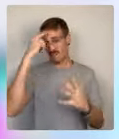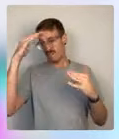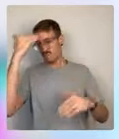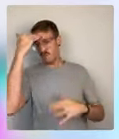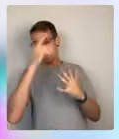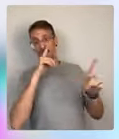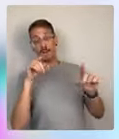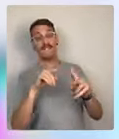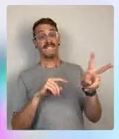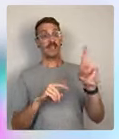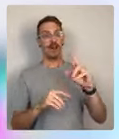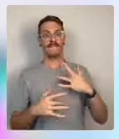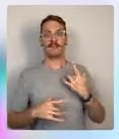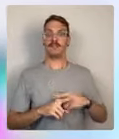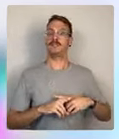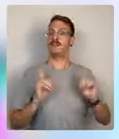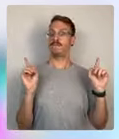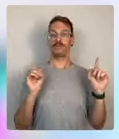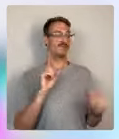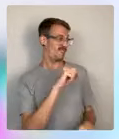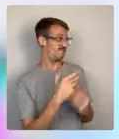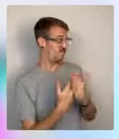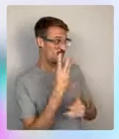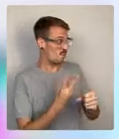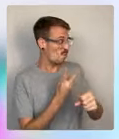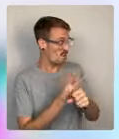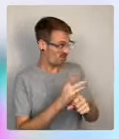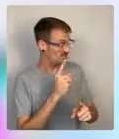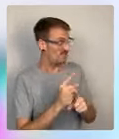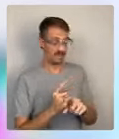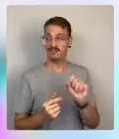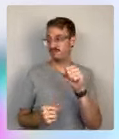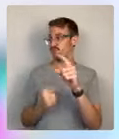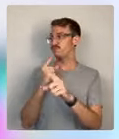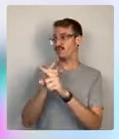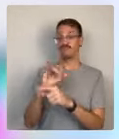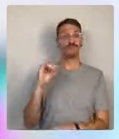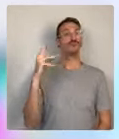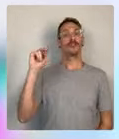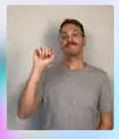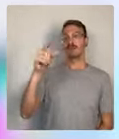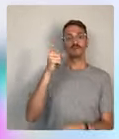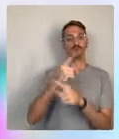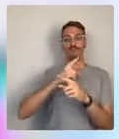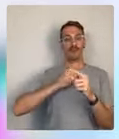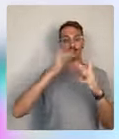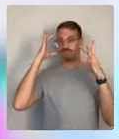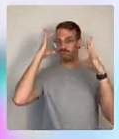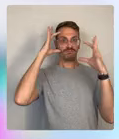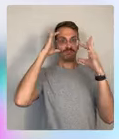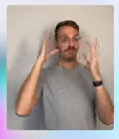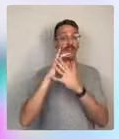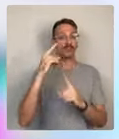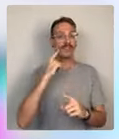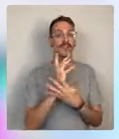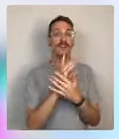I thought I knew exactly how to respond, but in VR it feels so different. It's a whole new world. It really is, yeah. It's absolutely surreal.